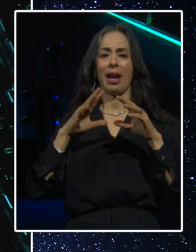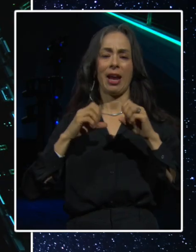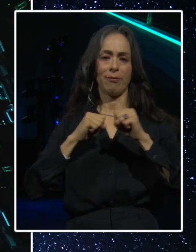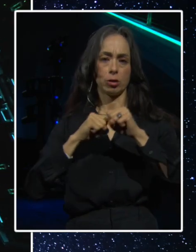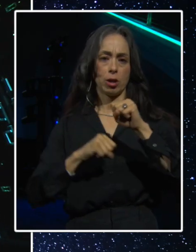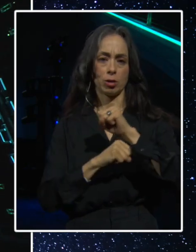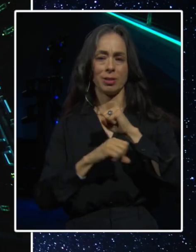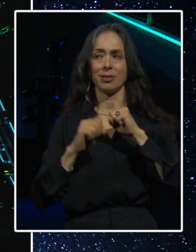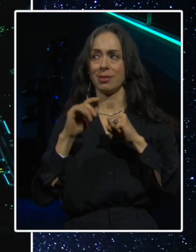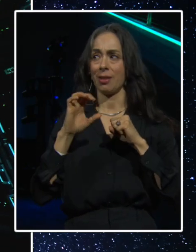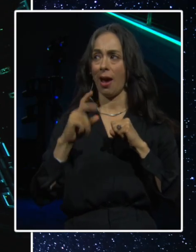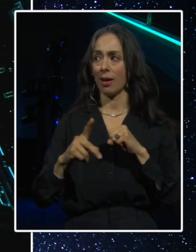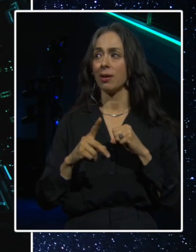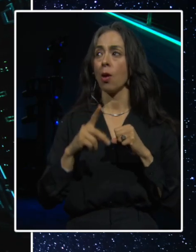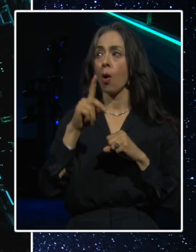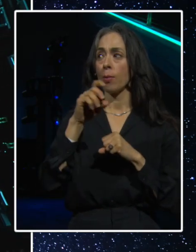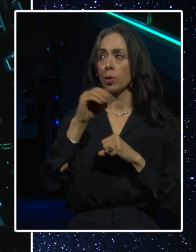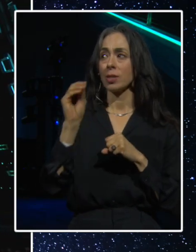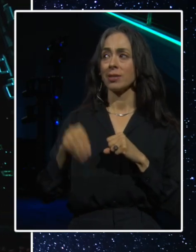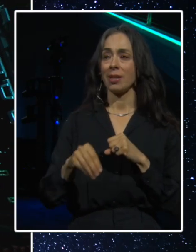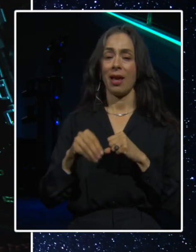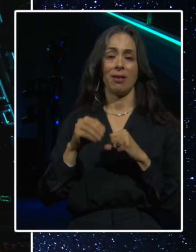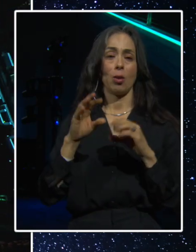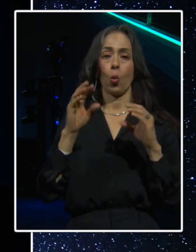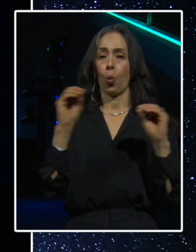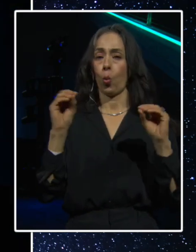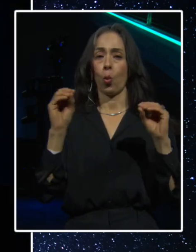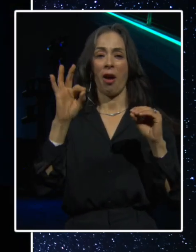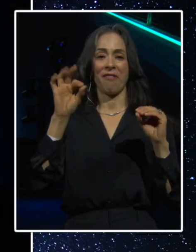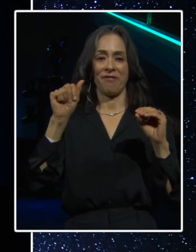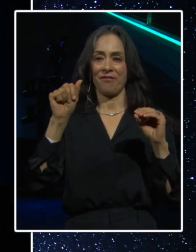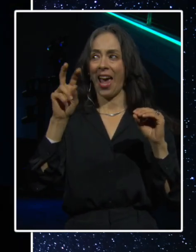Our 100% fanless direct liquid cooling solutions